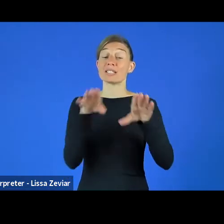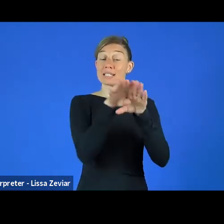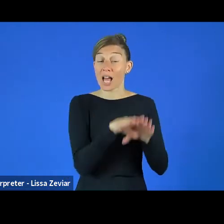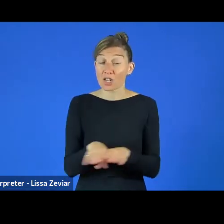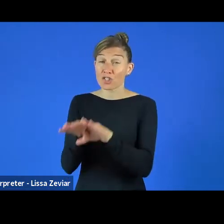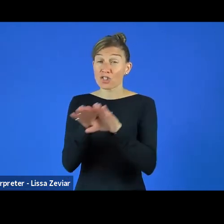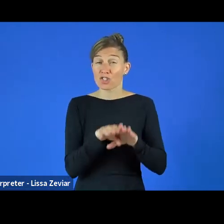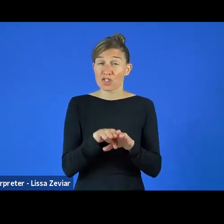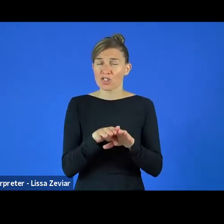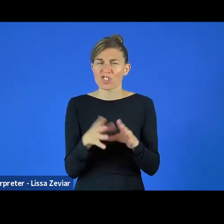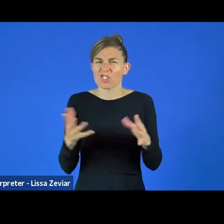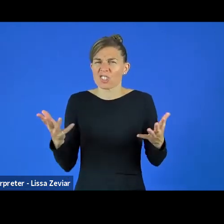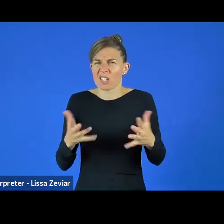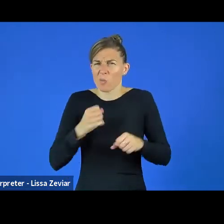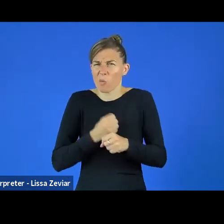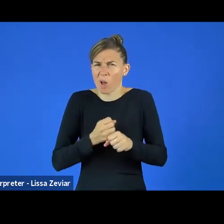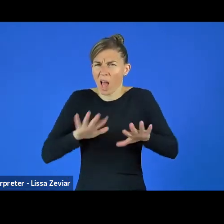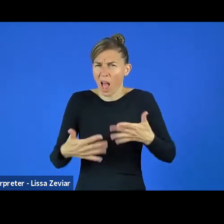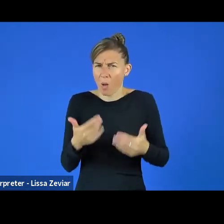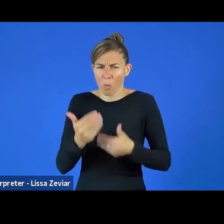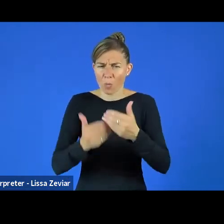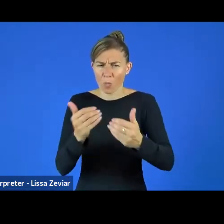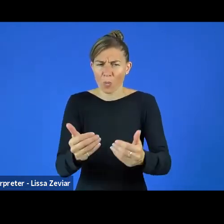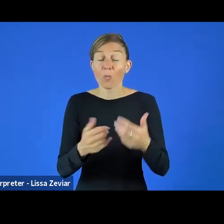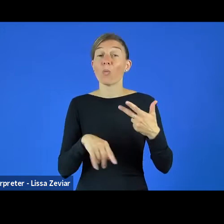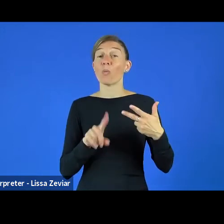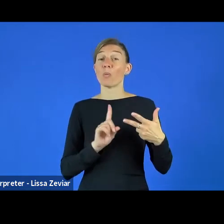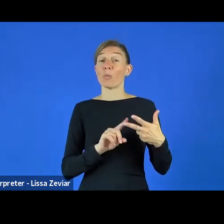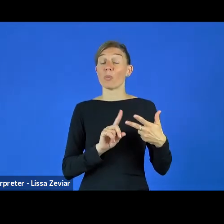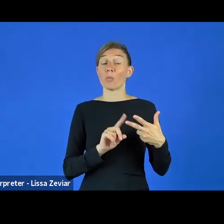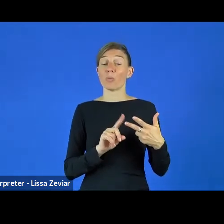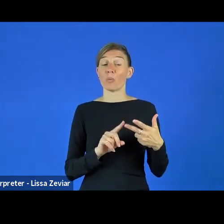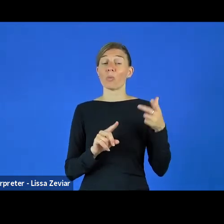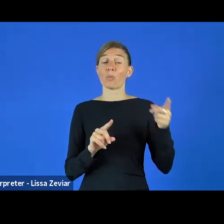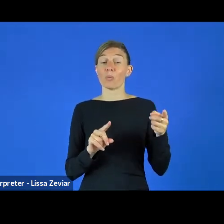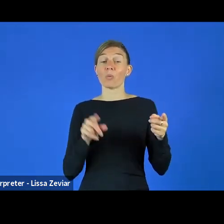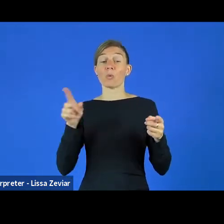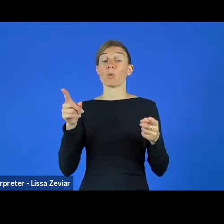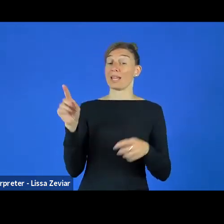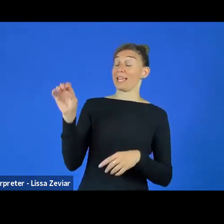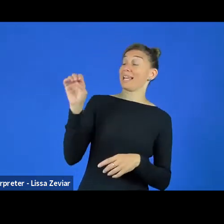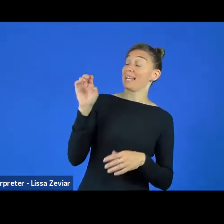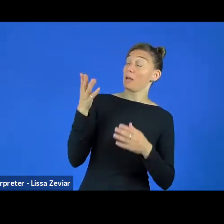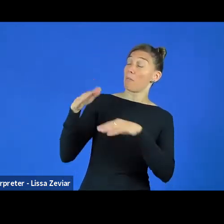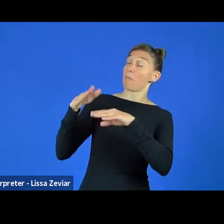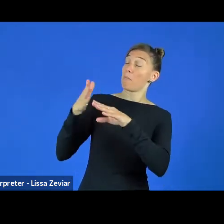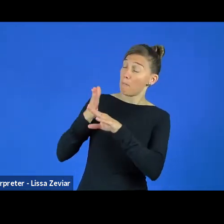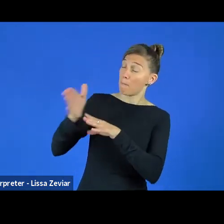And finally, we will have a look at the main accessibility standards. Next.